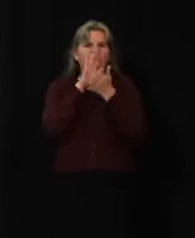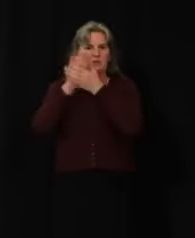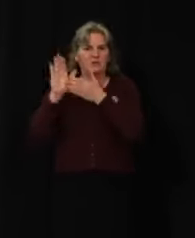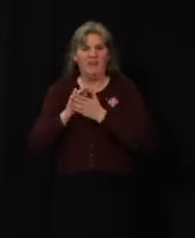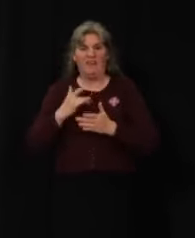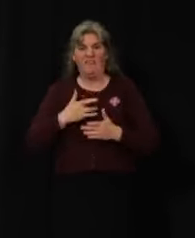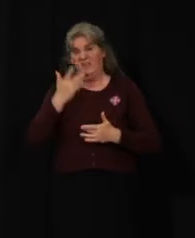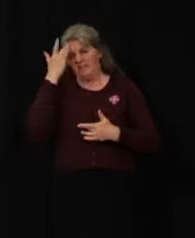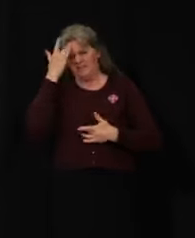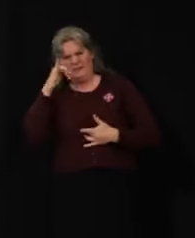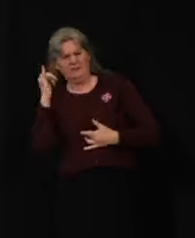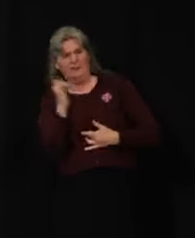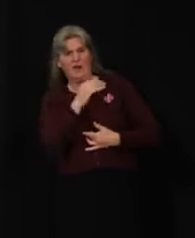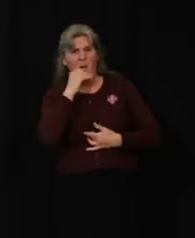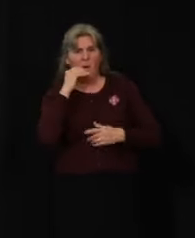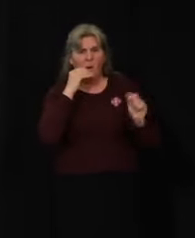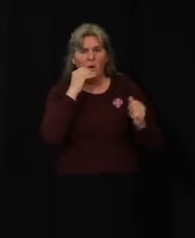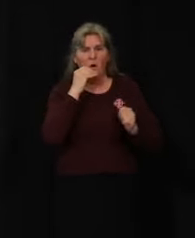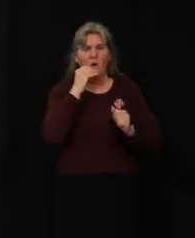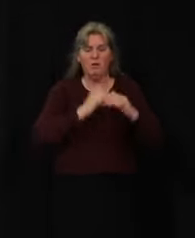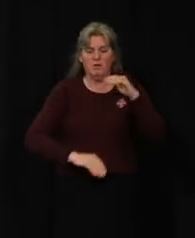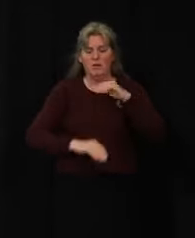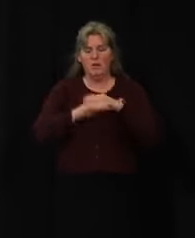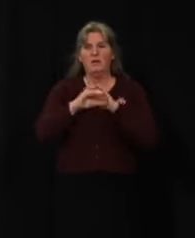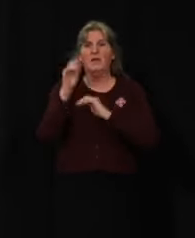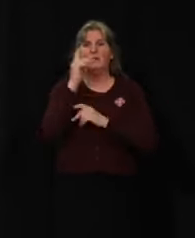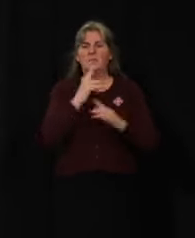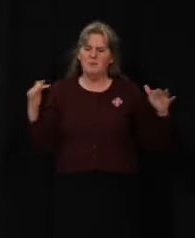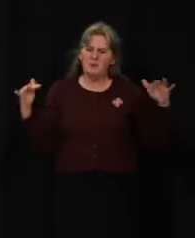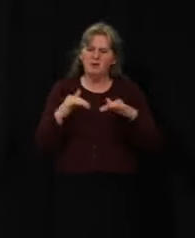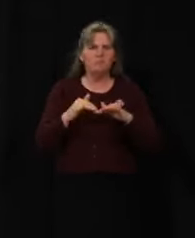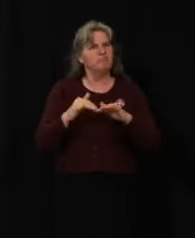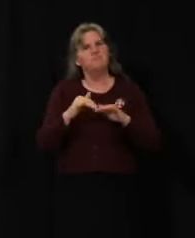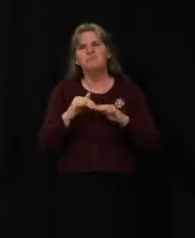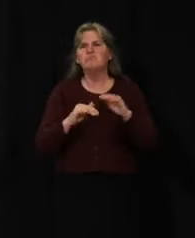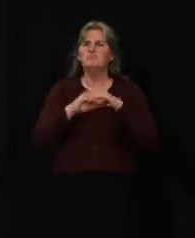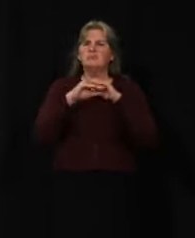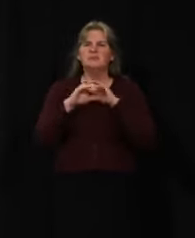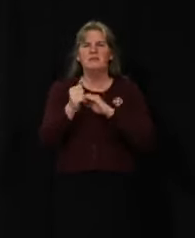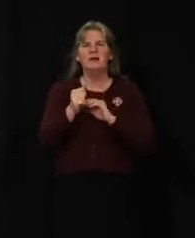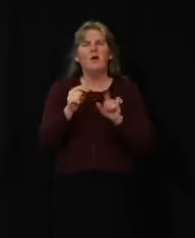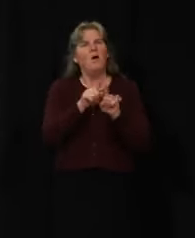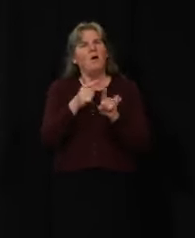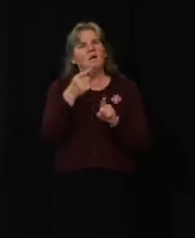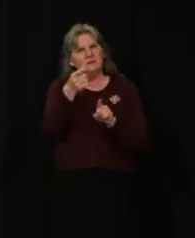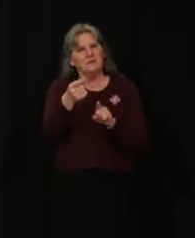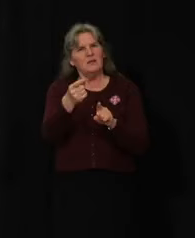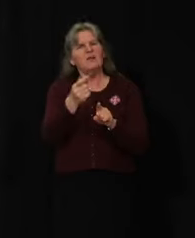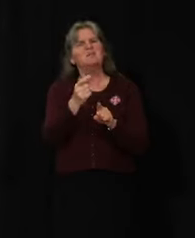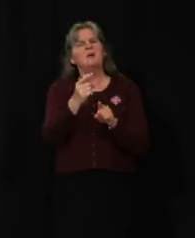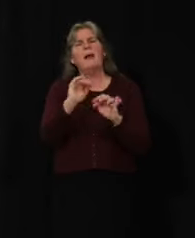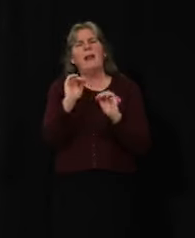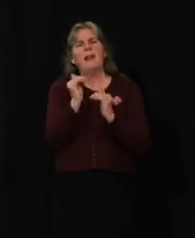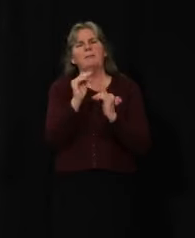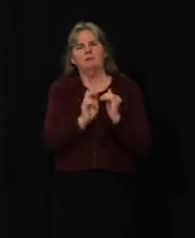are sick. We are still asking people to limit their travel to